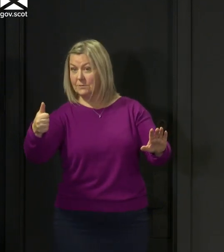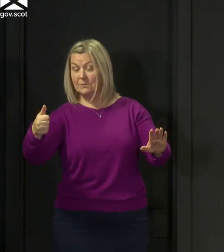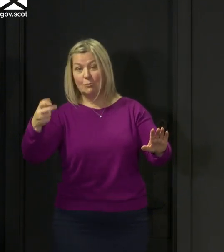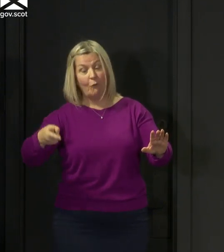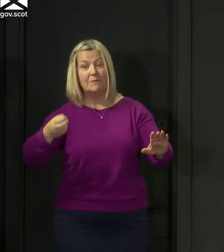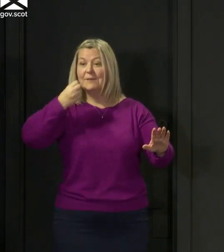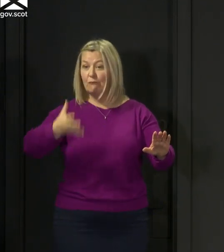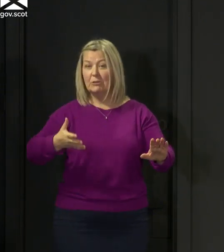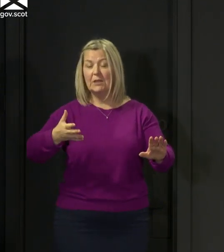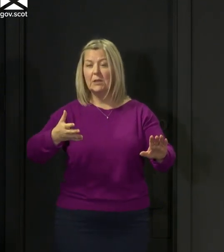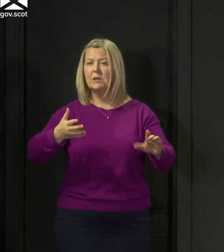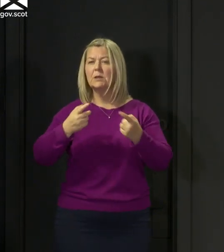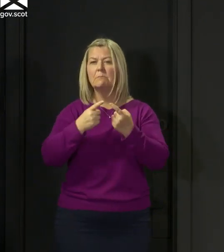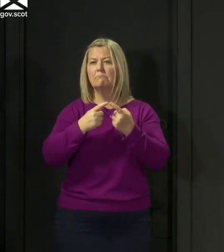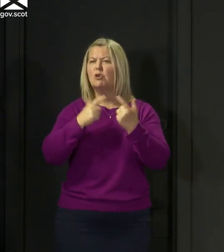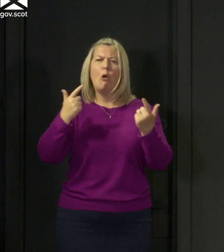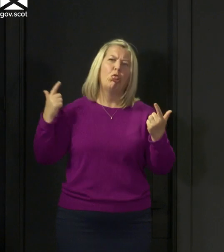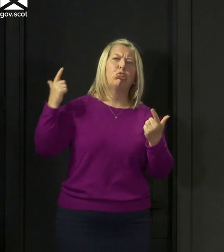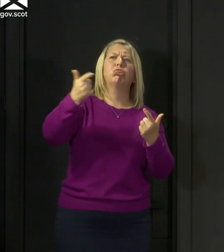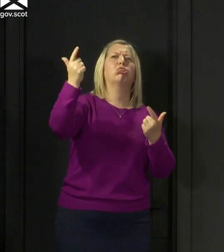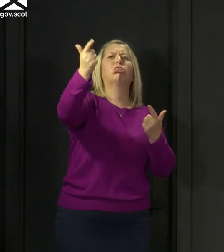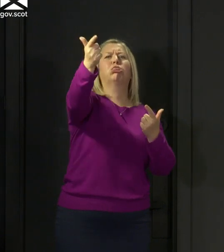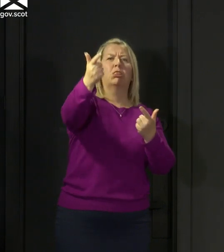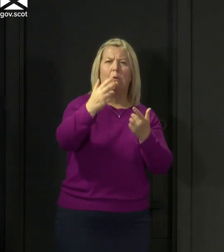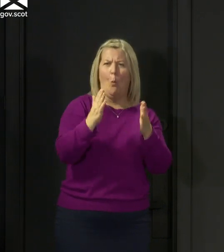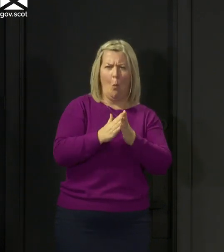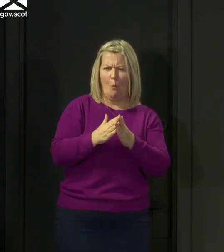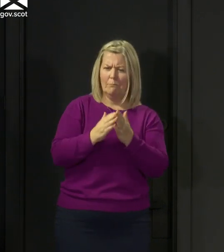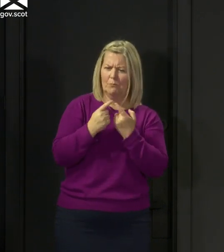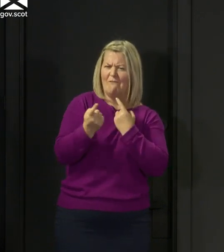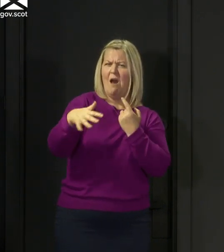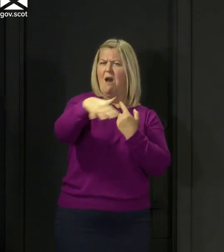day, but you have to stay within the vicinity of your own home. I guess, if you are living